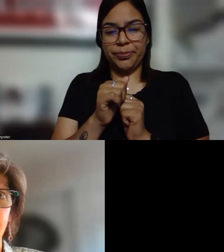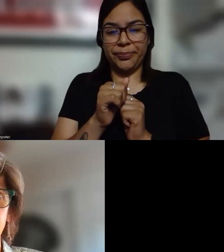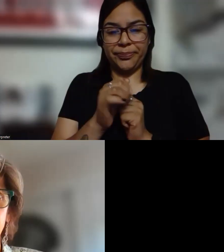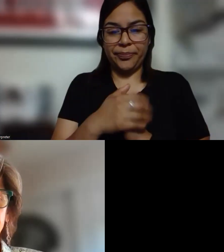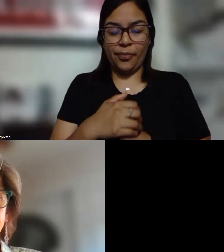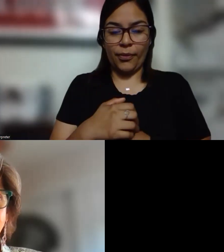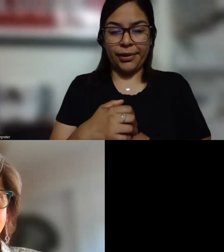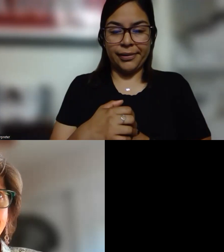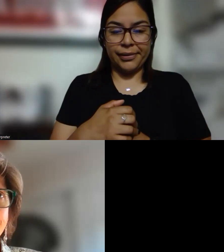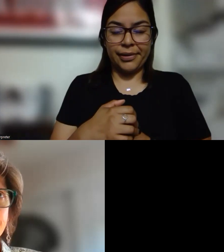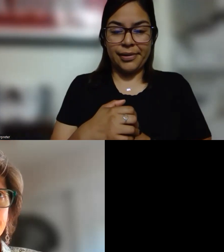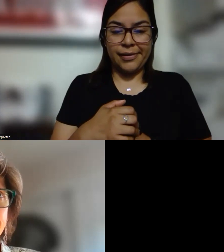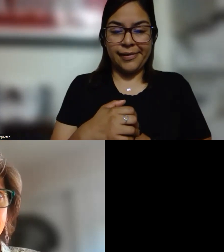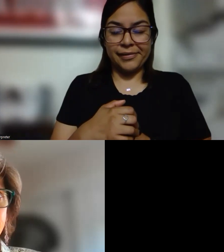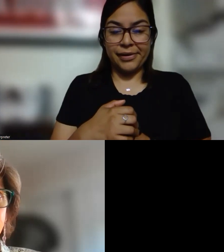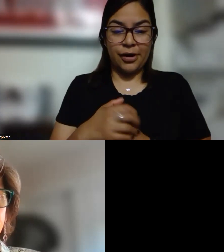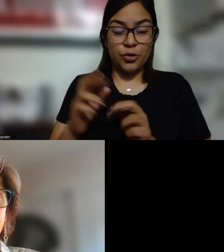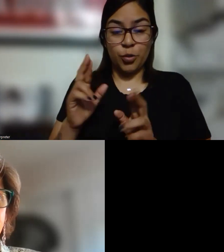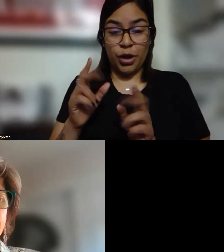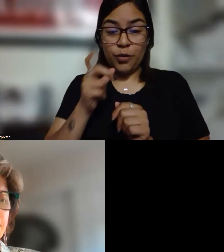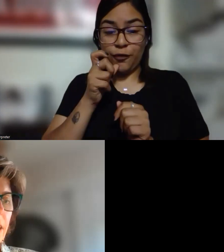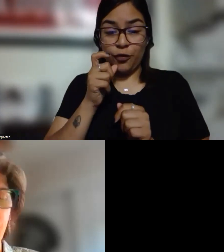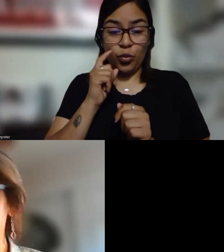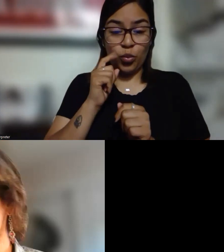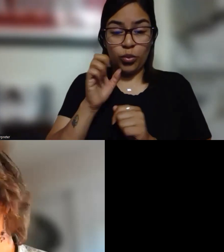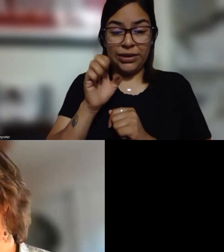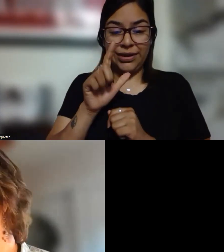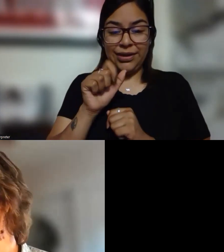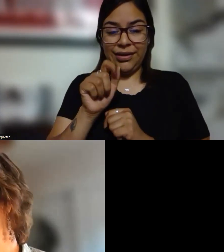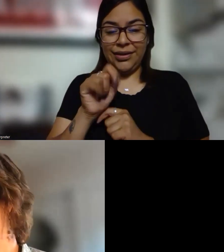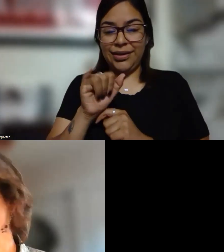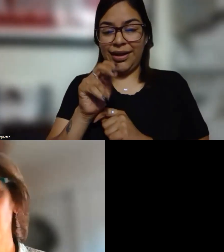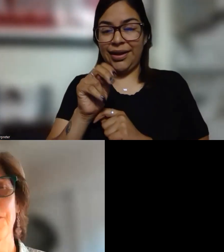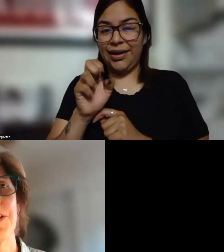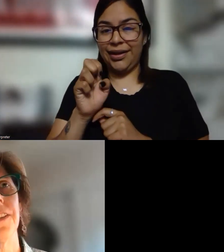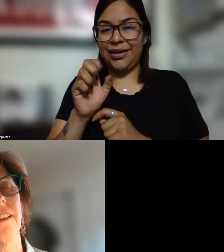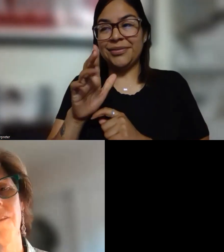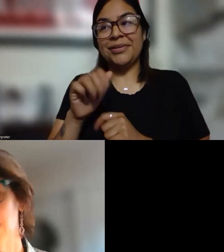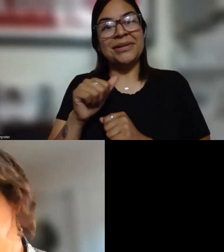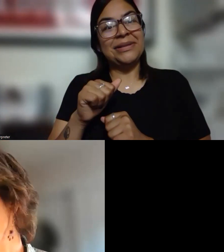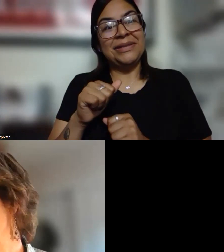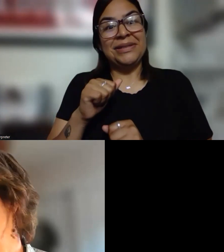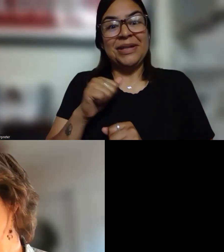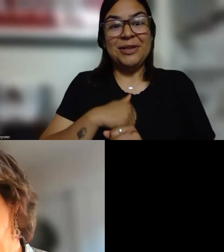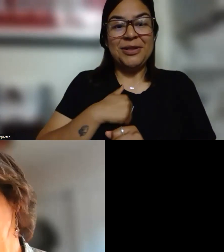or Ley to give our update thanks this is Elaine I tried to push this off on lety but she's not even